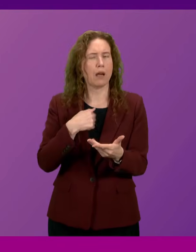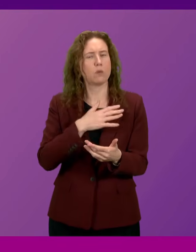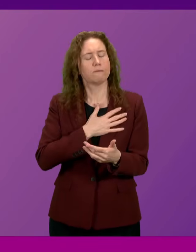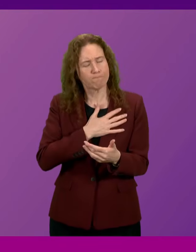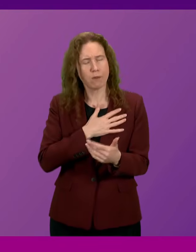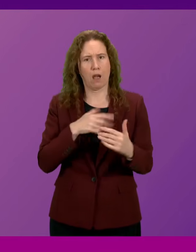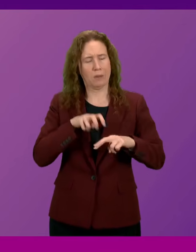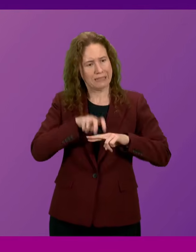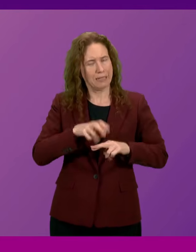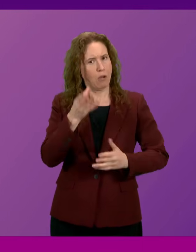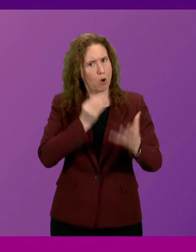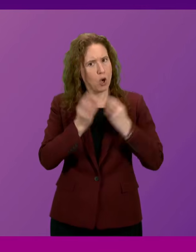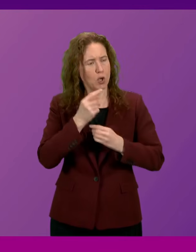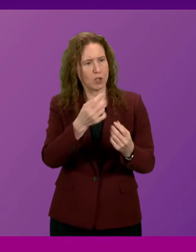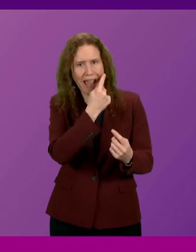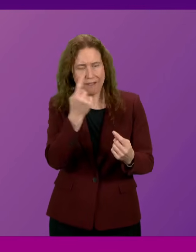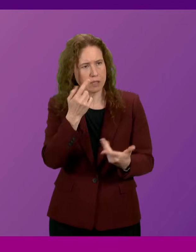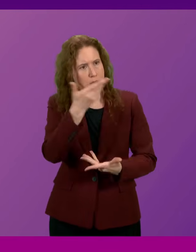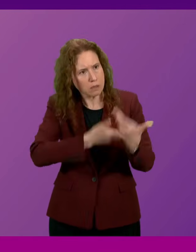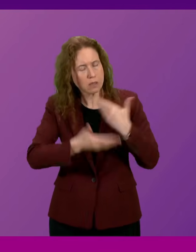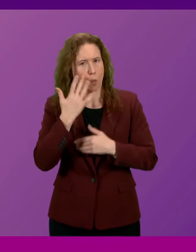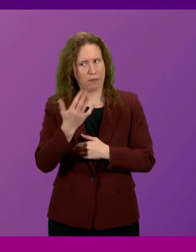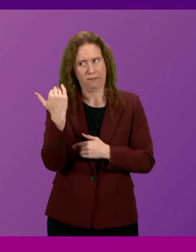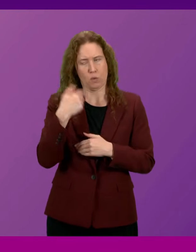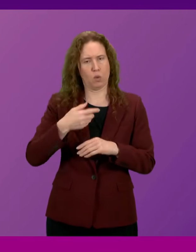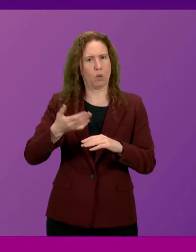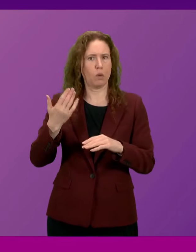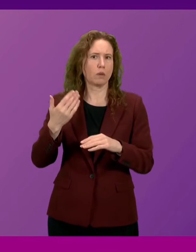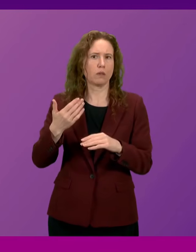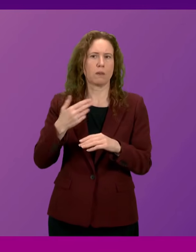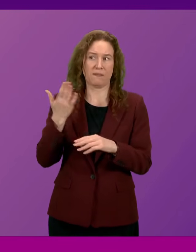hearing evidence in the Criminal Justice Committee when I was on the back benches. As a result of